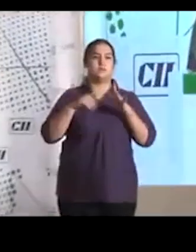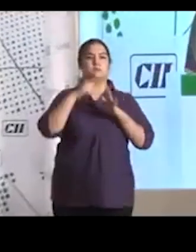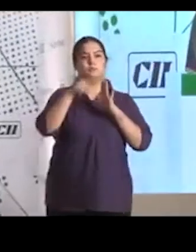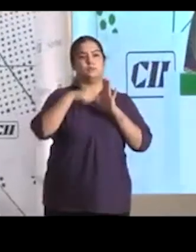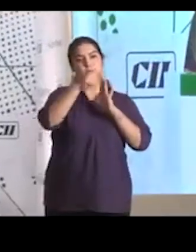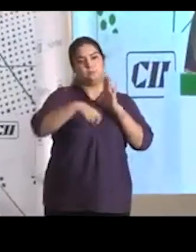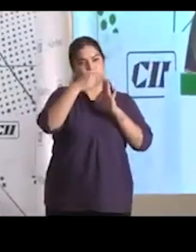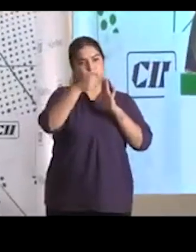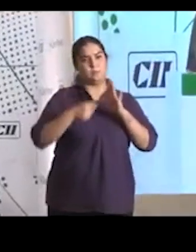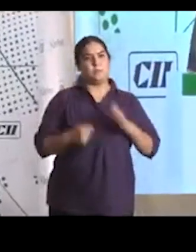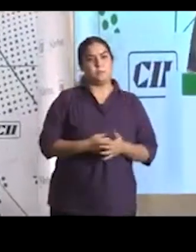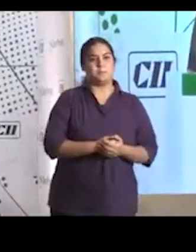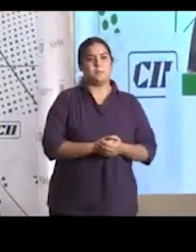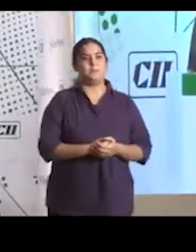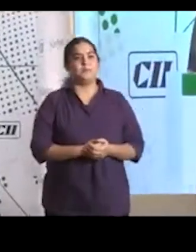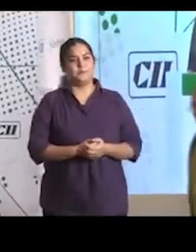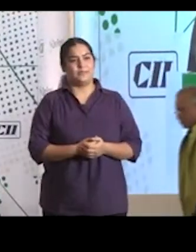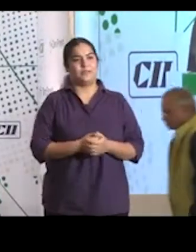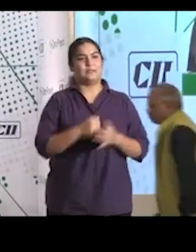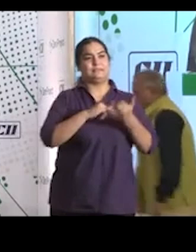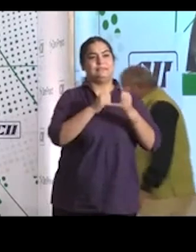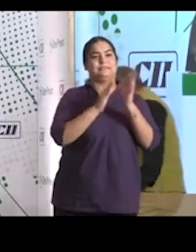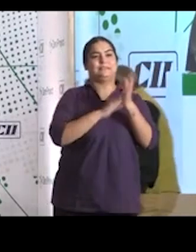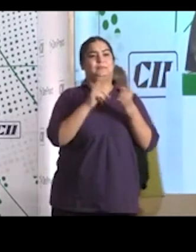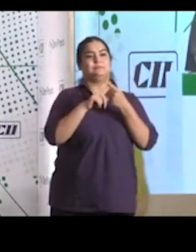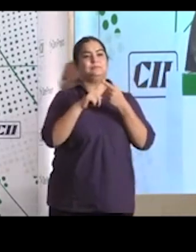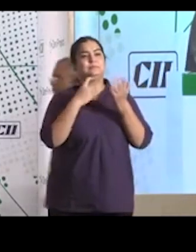Mr. Samir Aggarwal, disk and Ms.